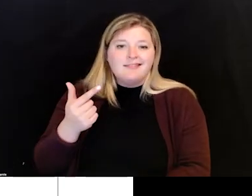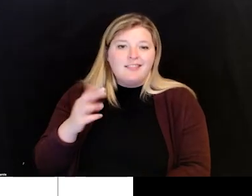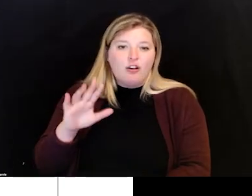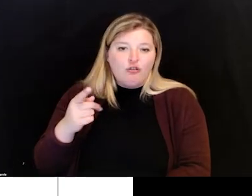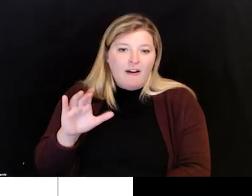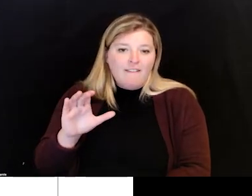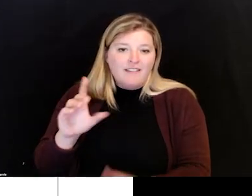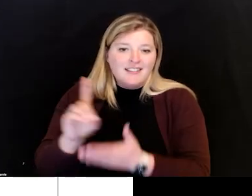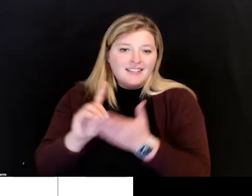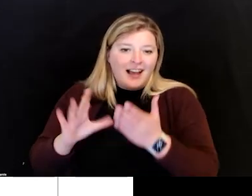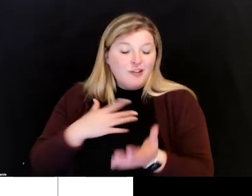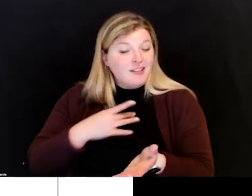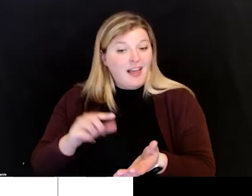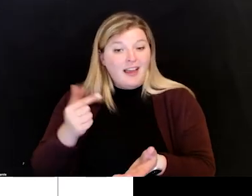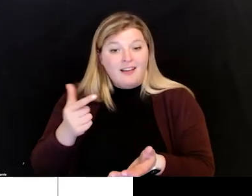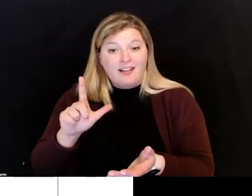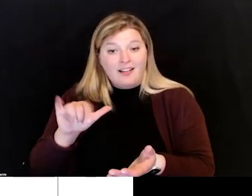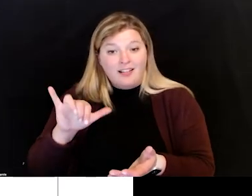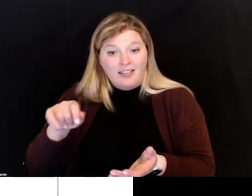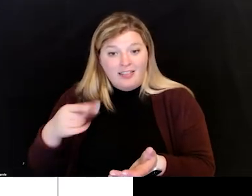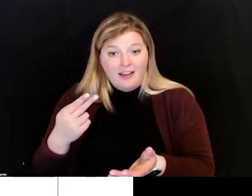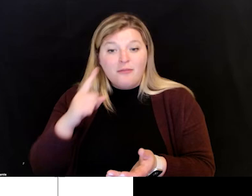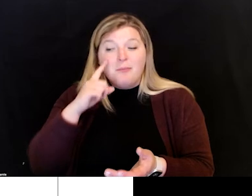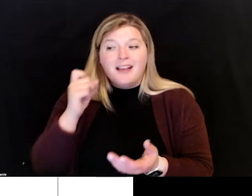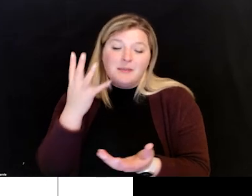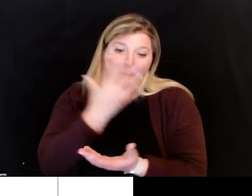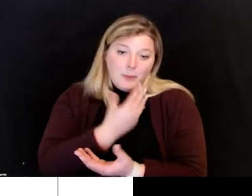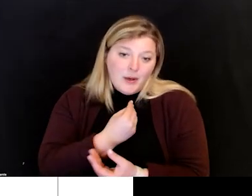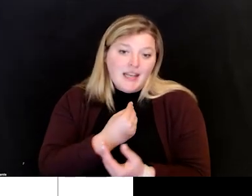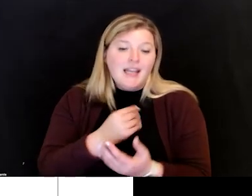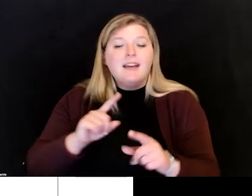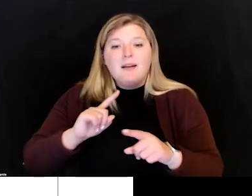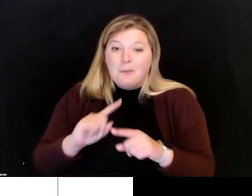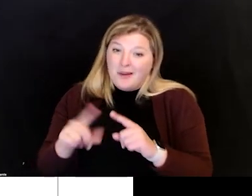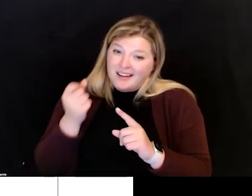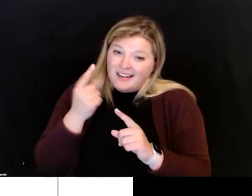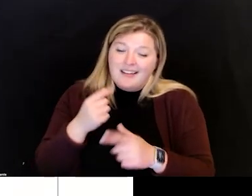They're pretty, but they cause problems in documents.